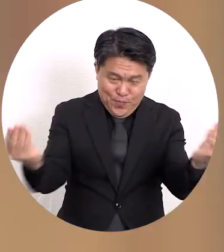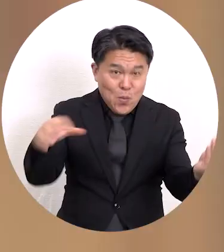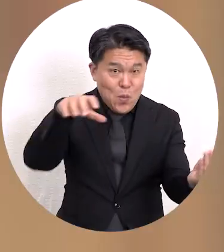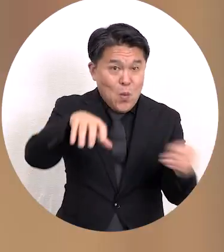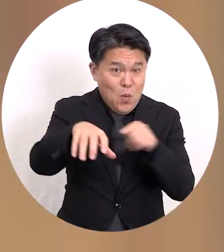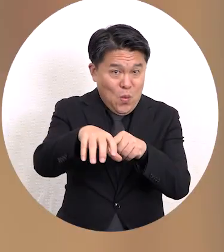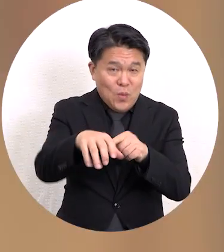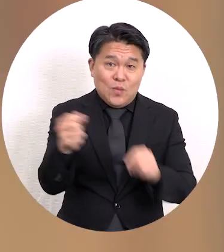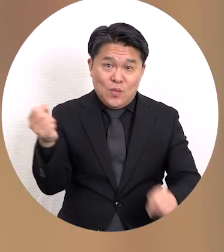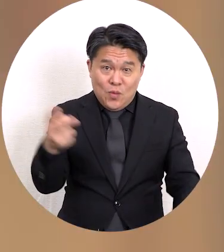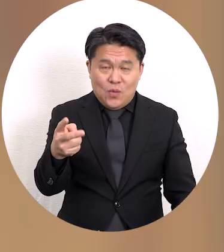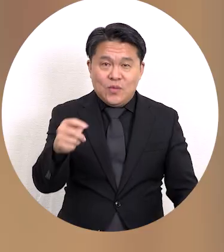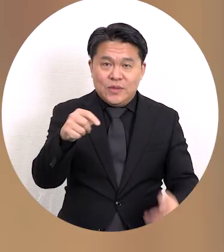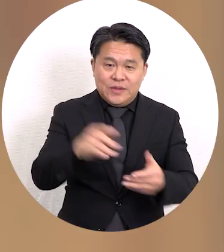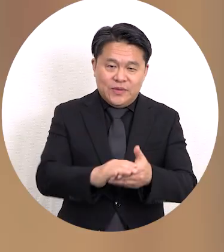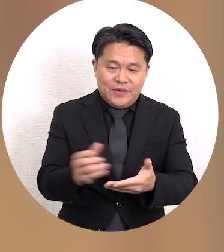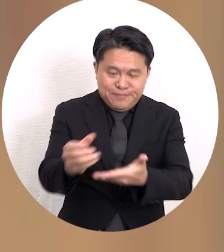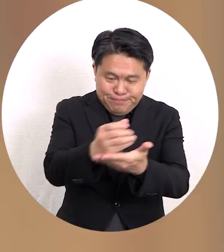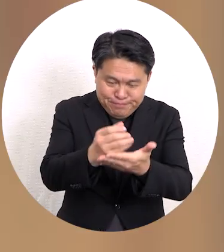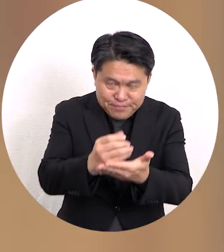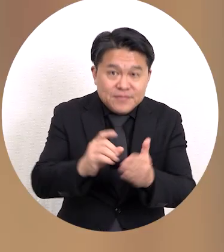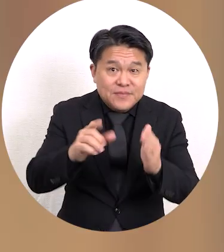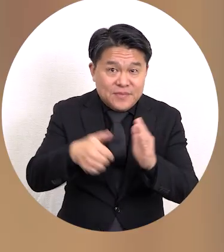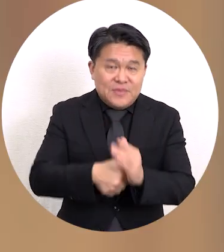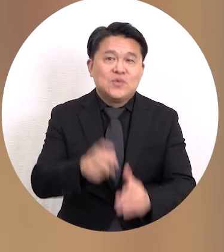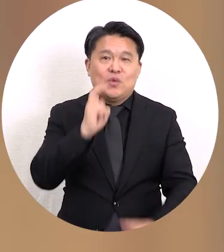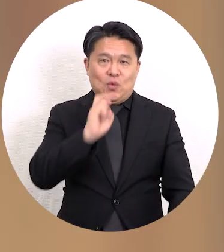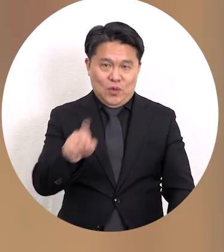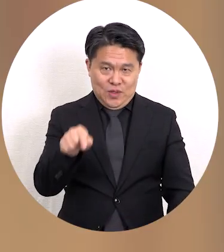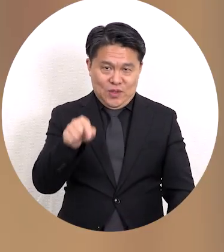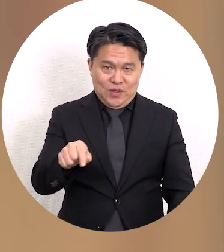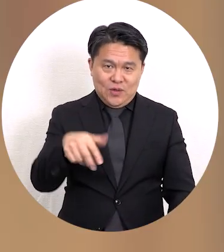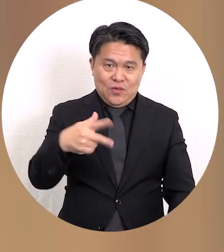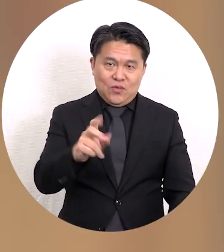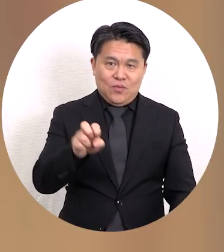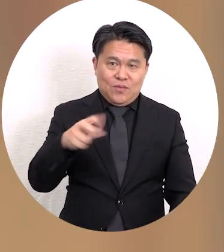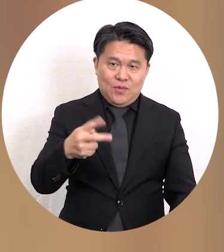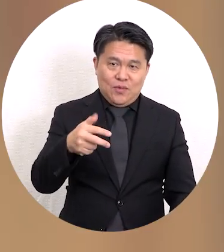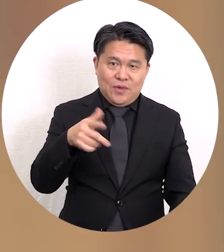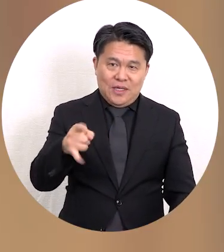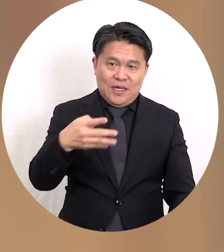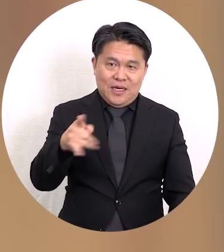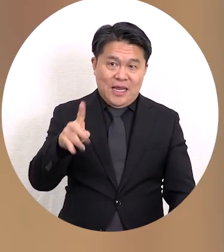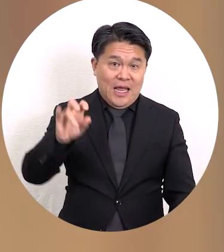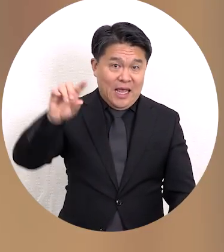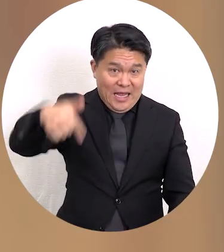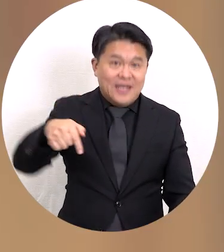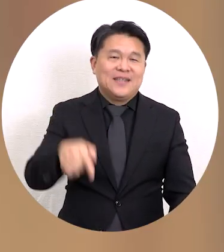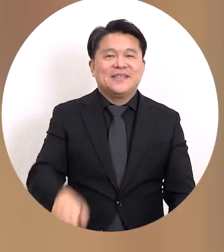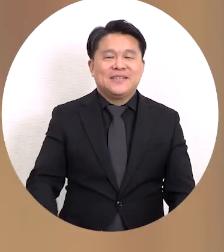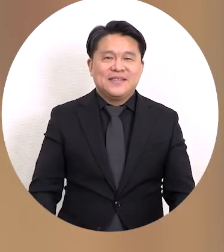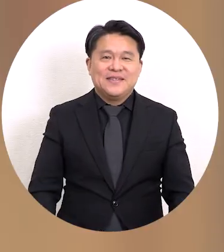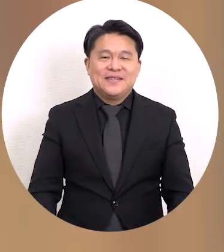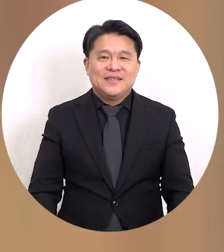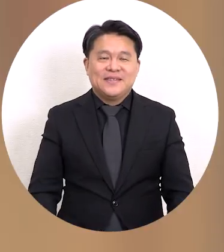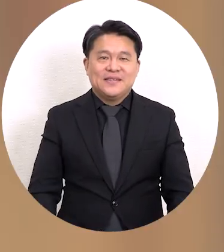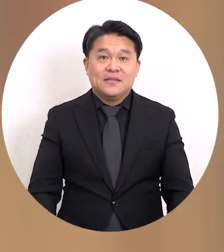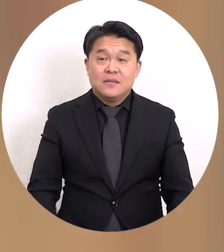and Jongmyo Jeryeak is the music played during the rituals held there.